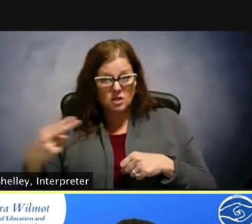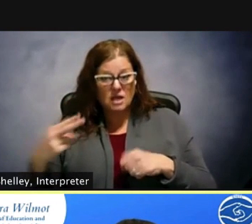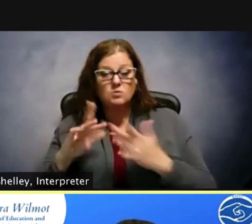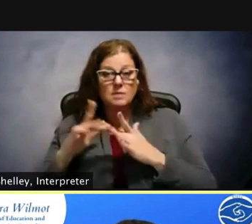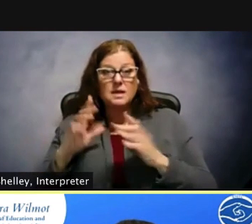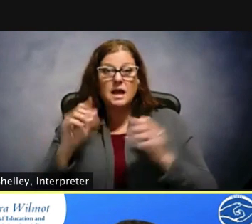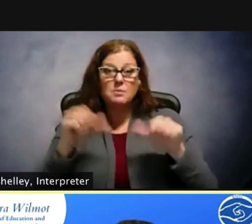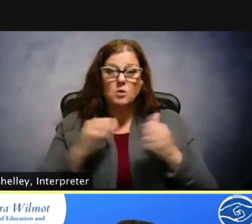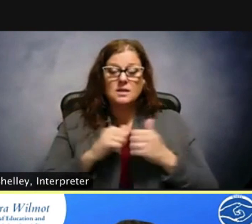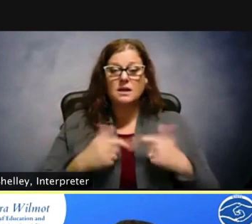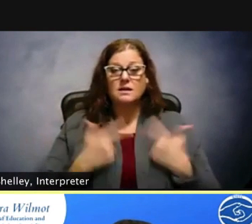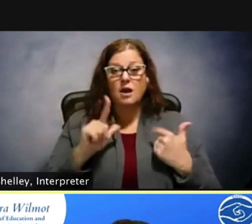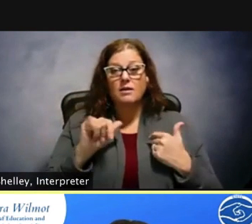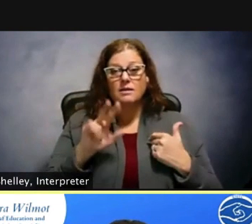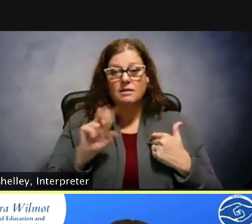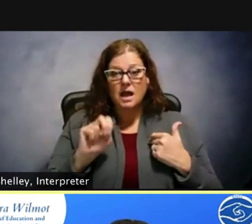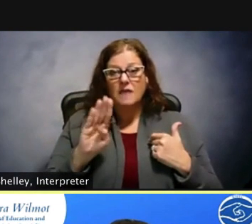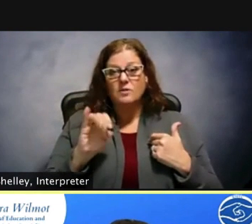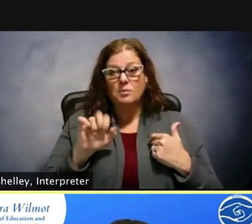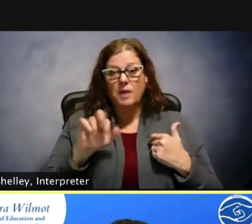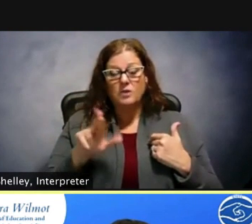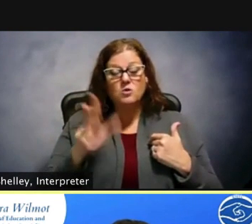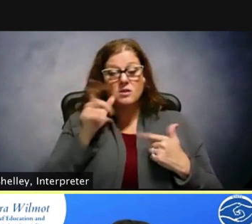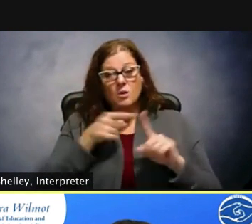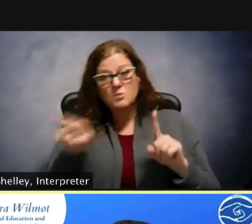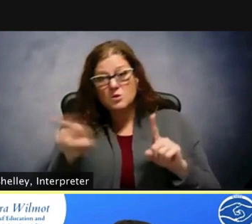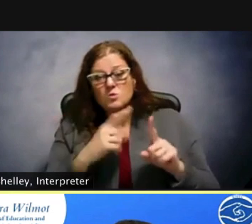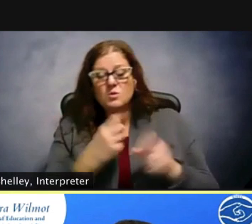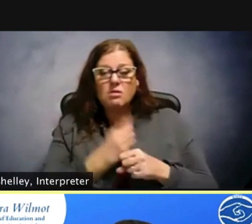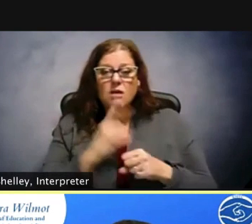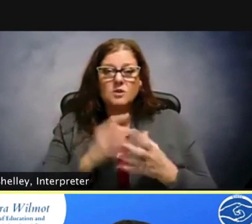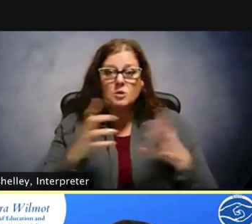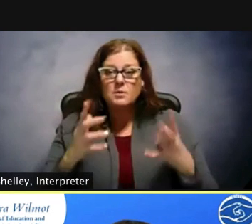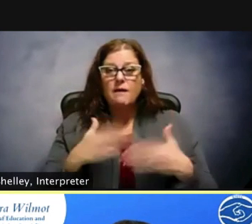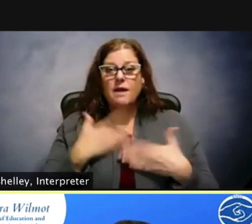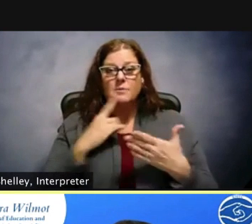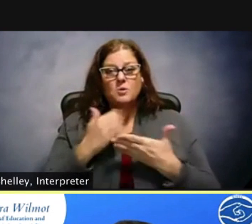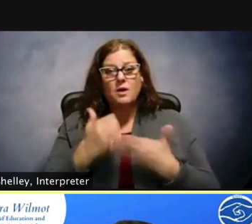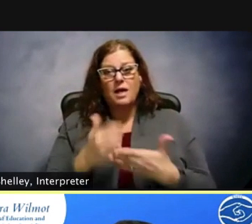LiveBinder. We love hearing from you guys so much and are happy to help you in any way we can. So